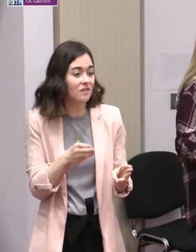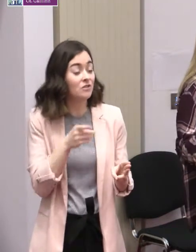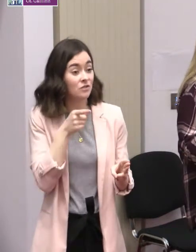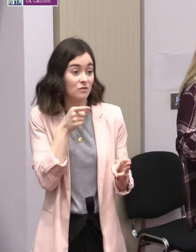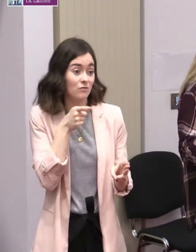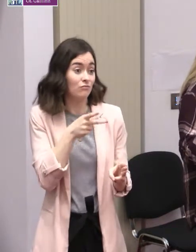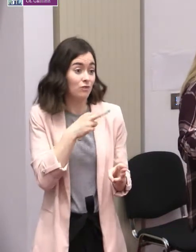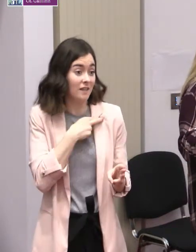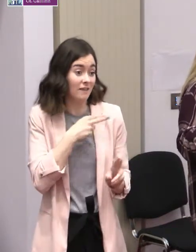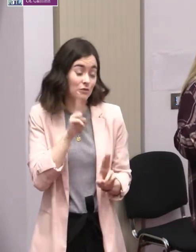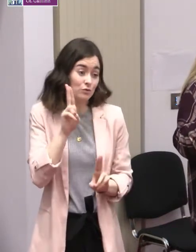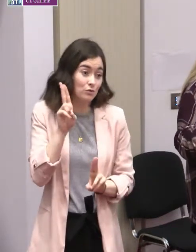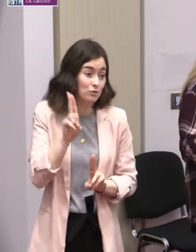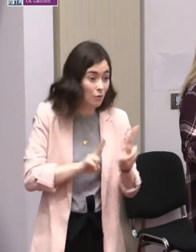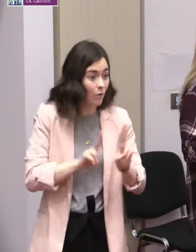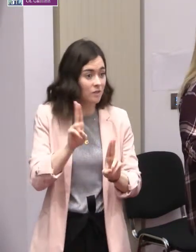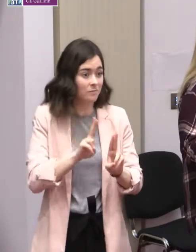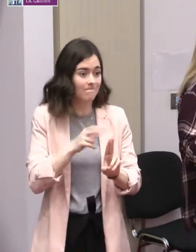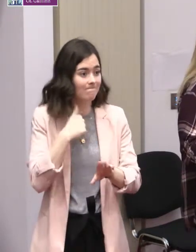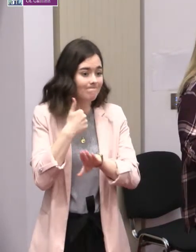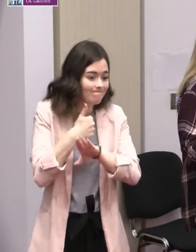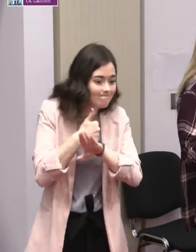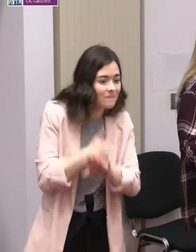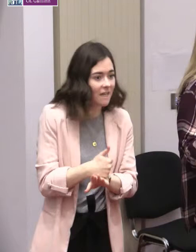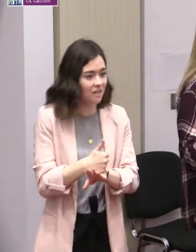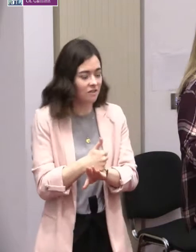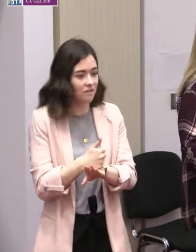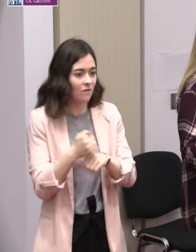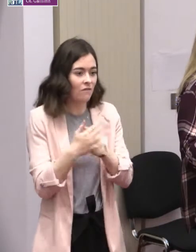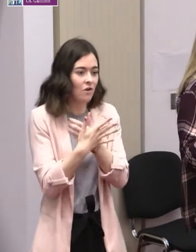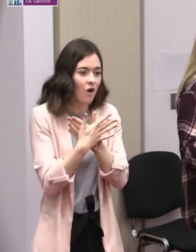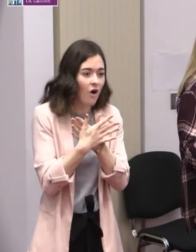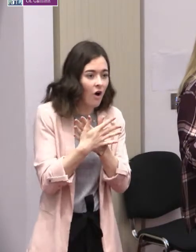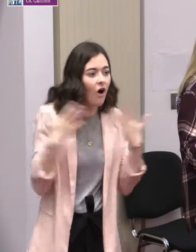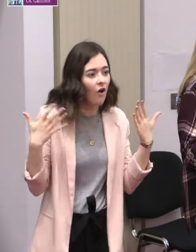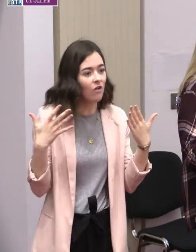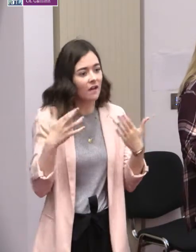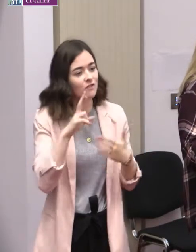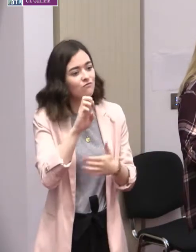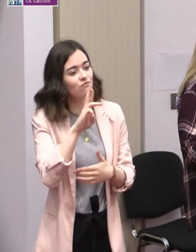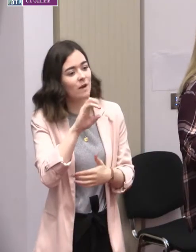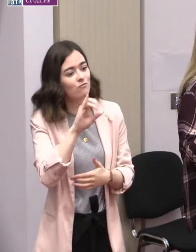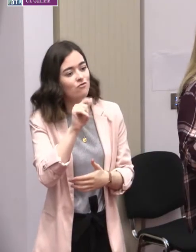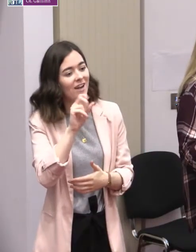It should be enshrined as a foundation stone to all preparations going forward With a statutory